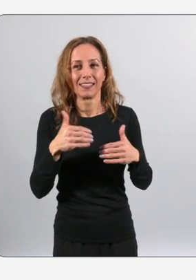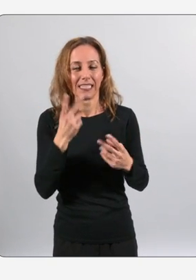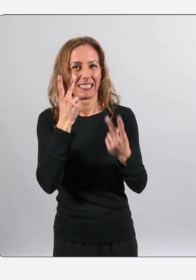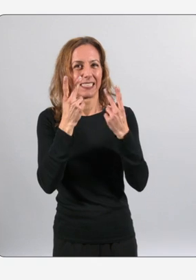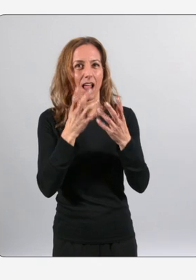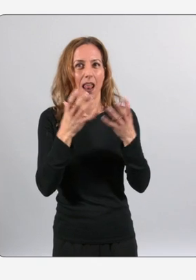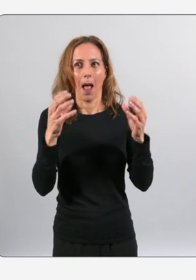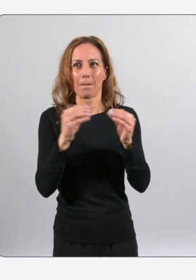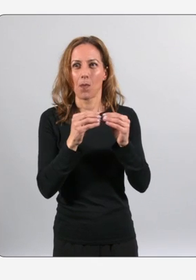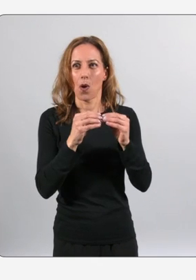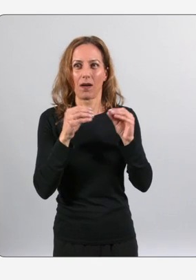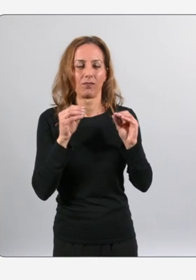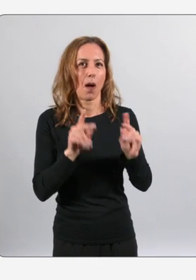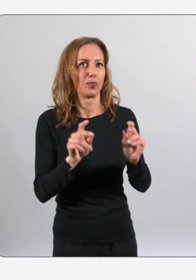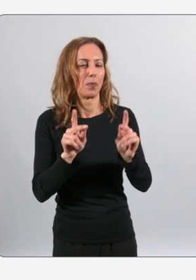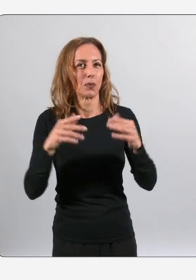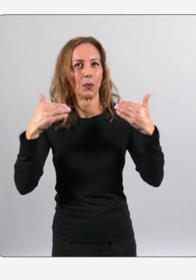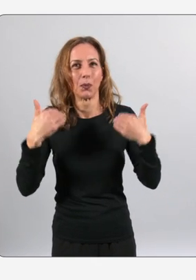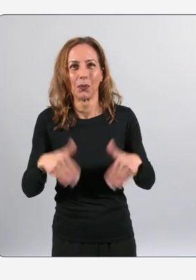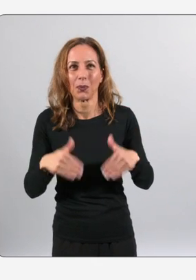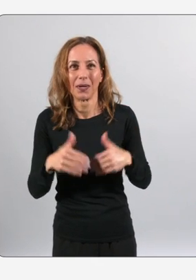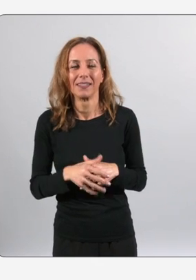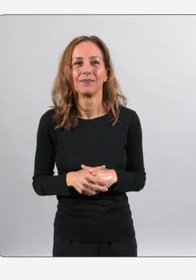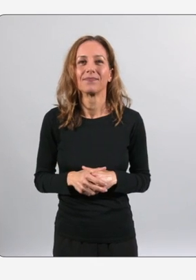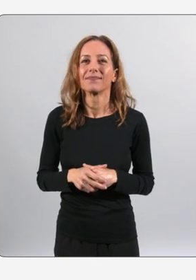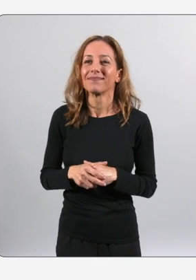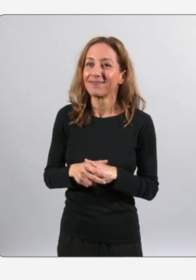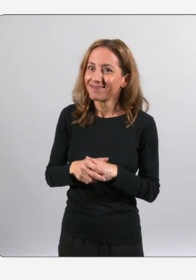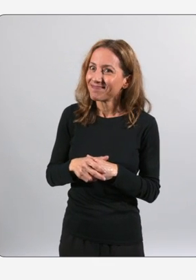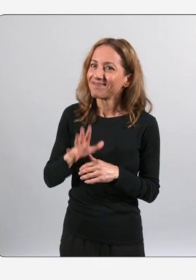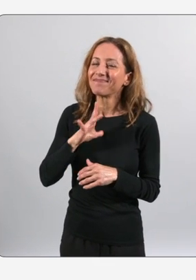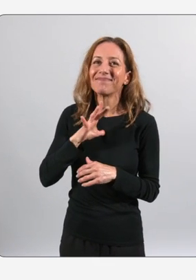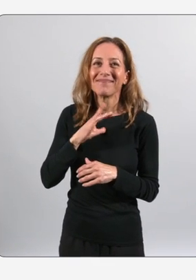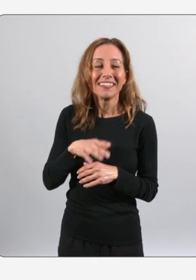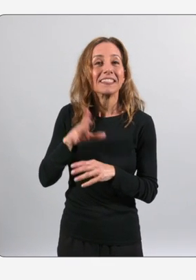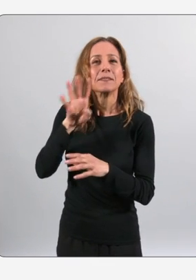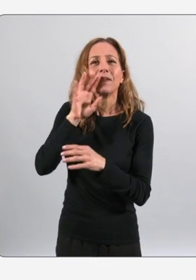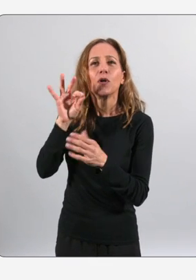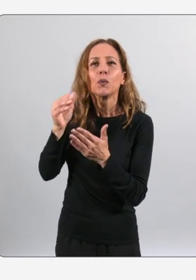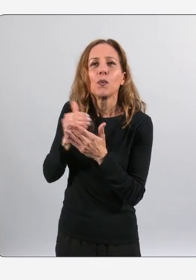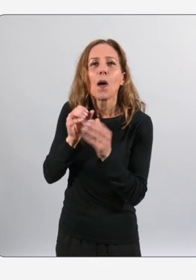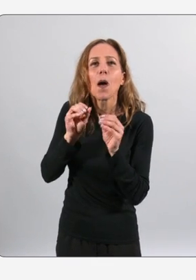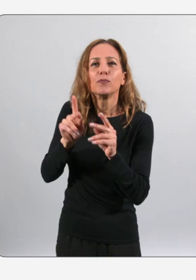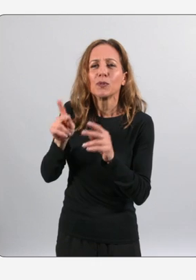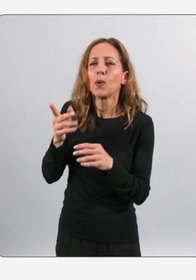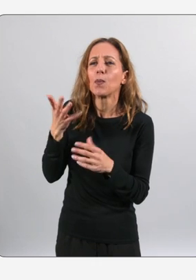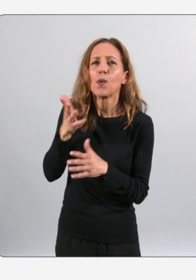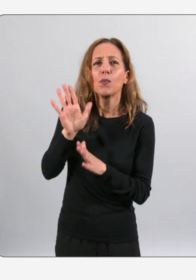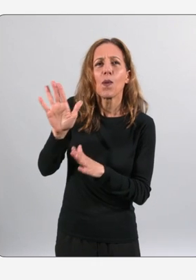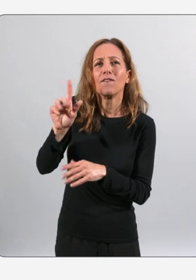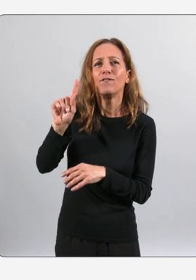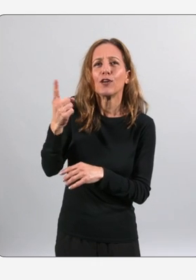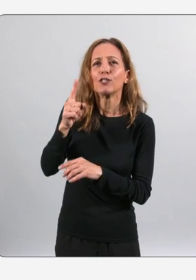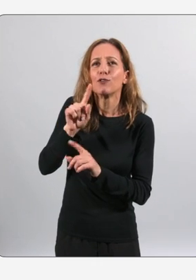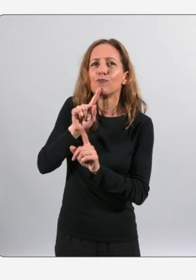Got it. And speaking of new opportunities, one of the things we talked about was the new Search generative experiences.